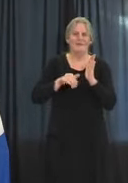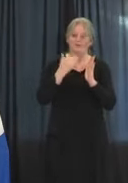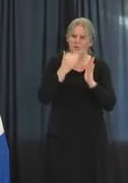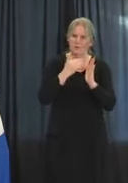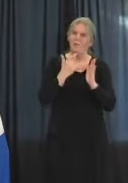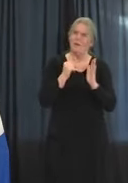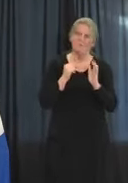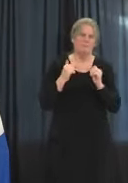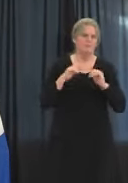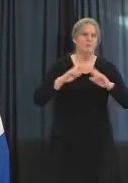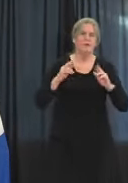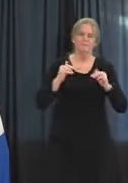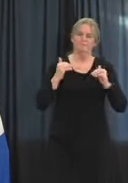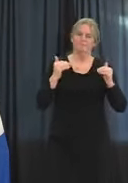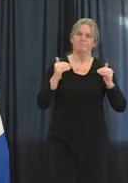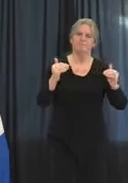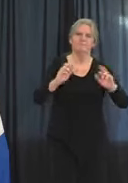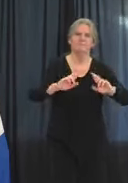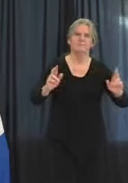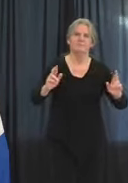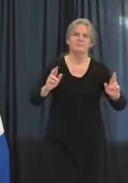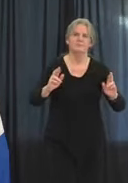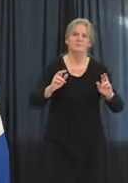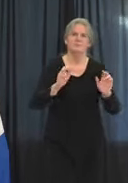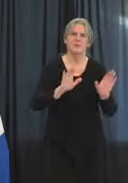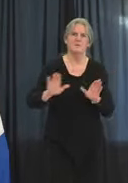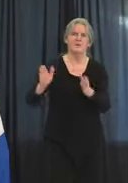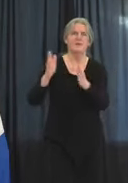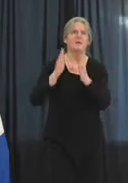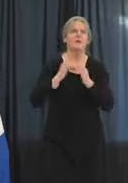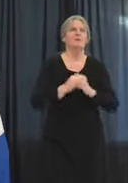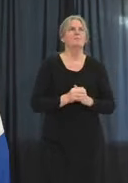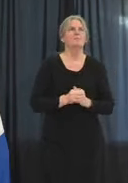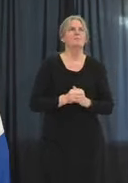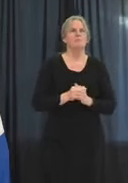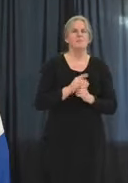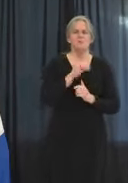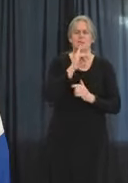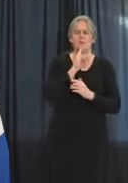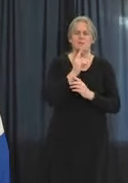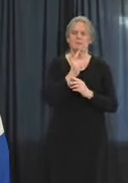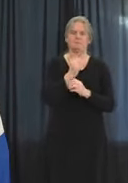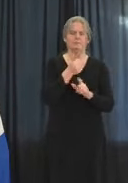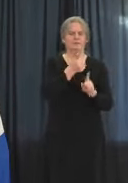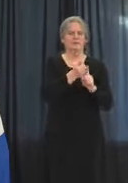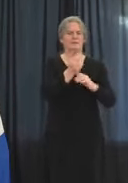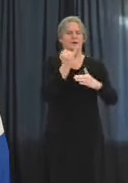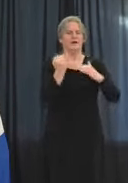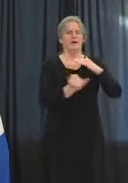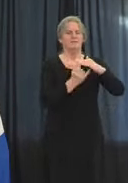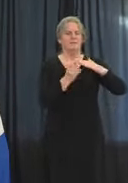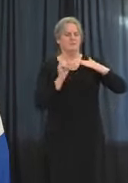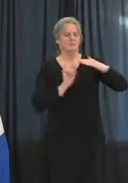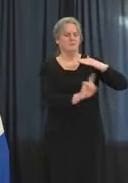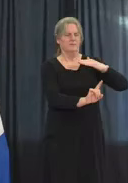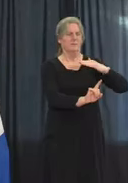keep one step ahead. When we say self-isolation, there is no discretionary